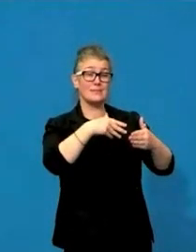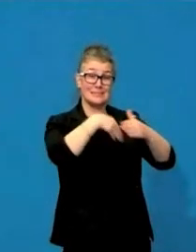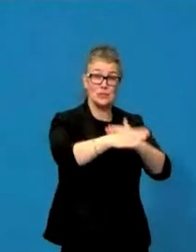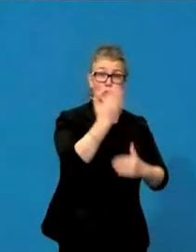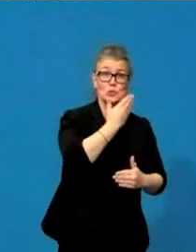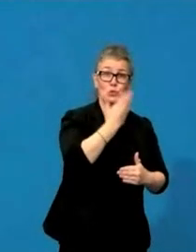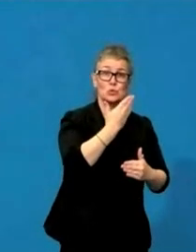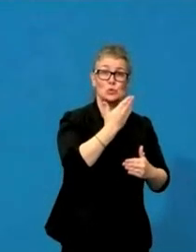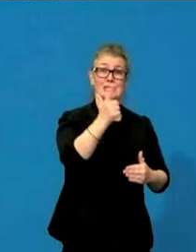High - Fitzroy School.